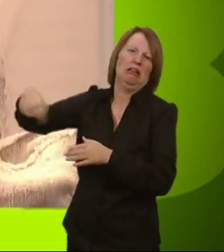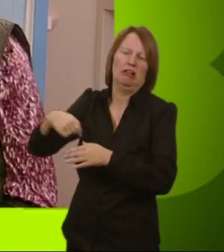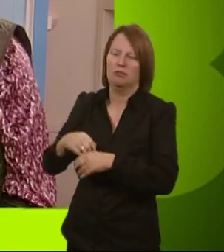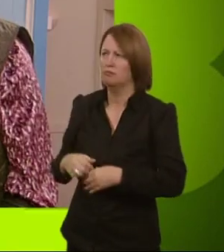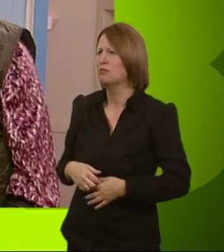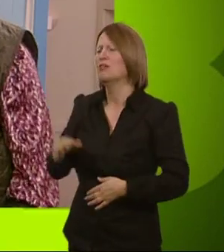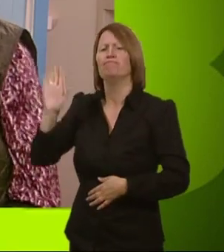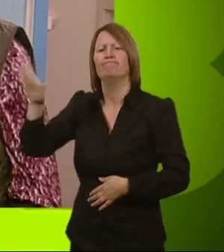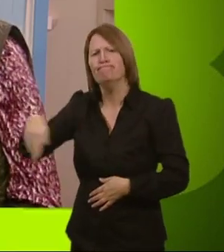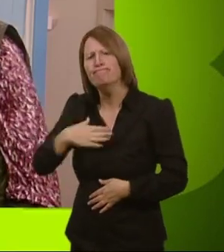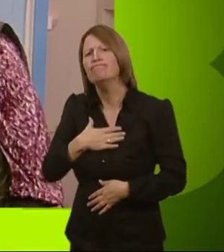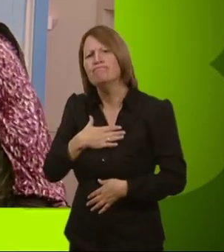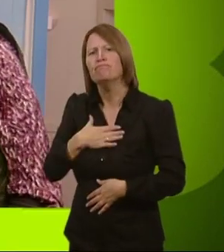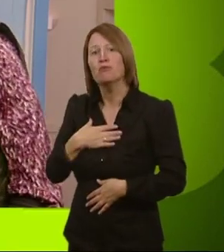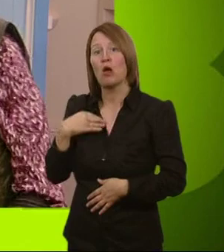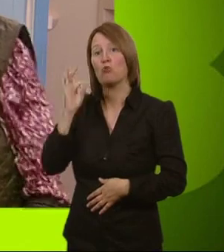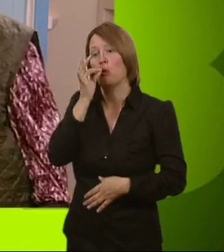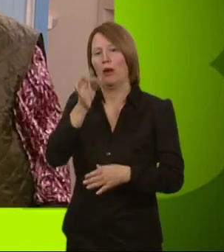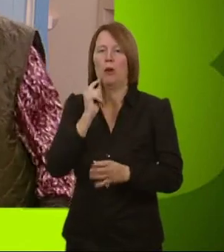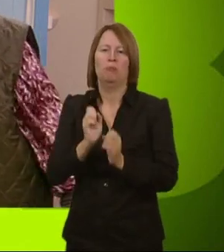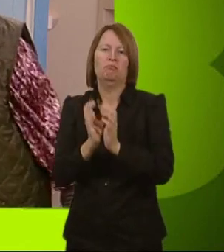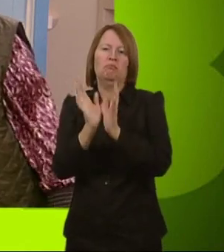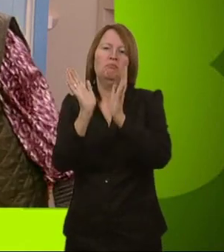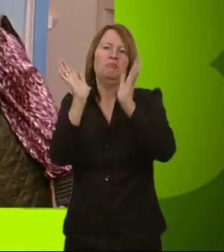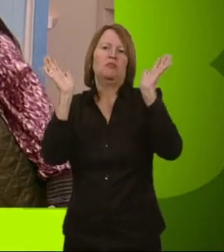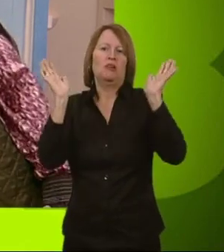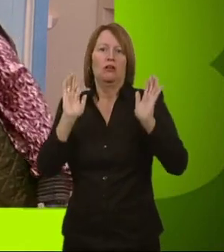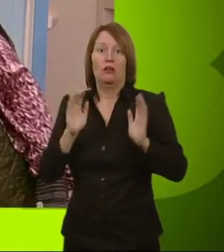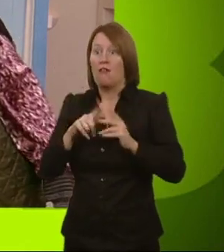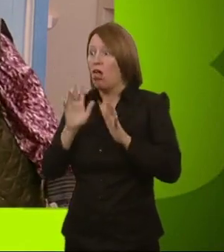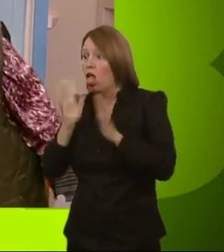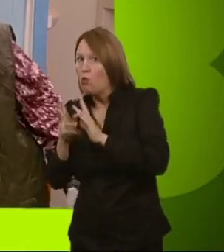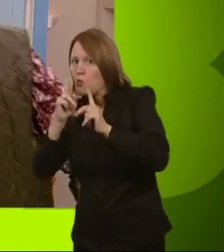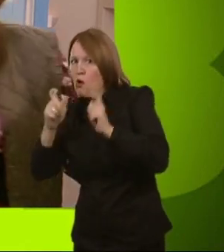oh my roses will love that what you don't spill any now we don't want any